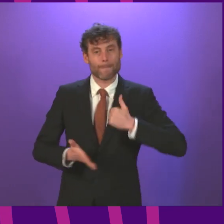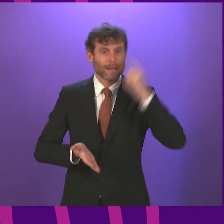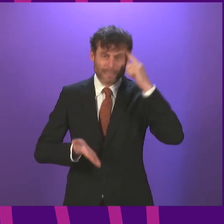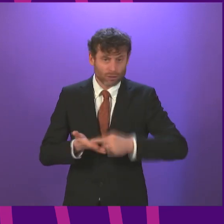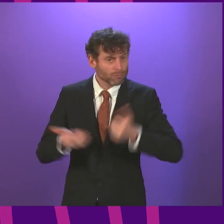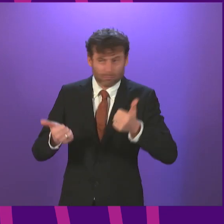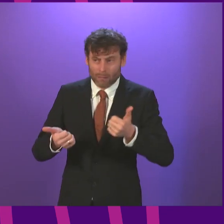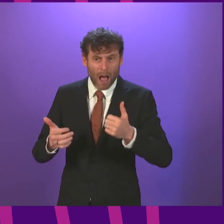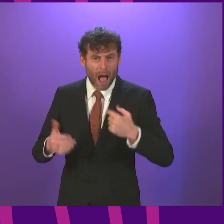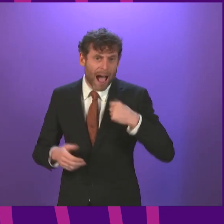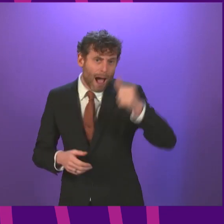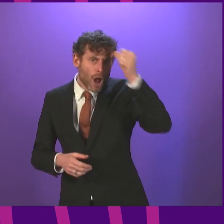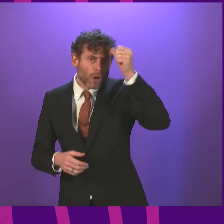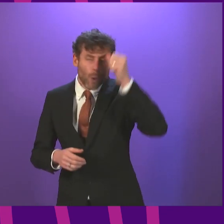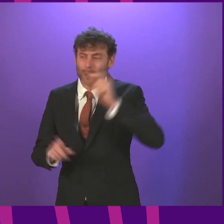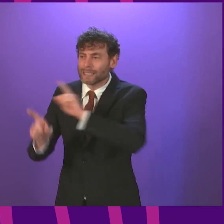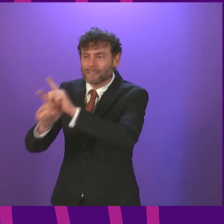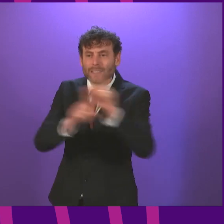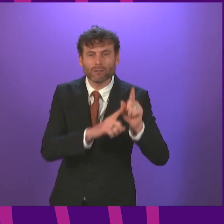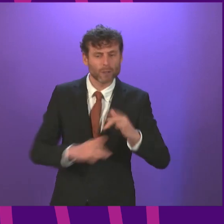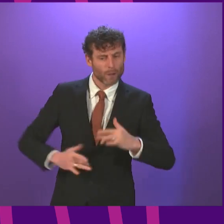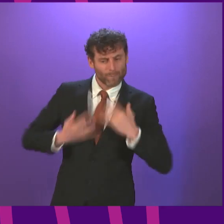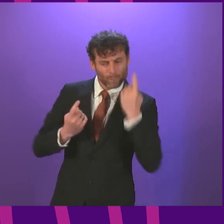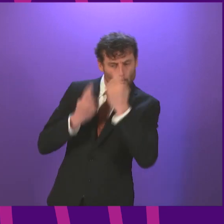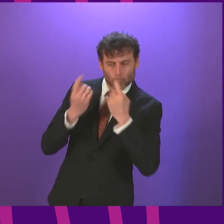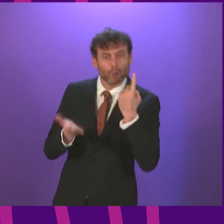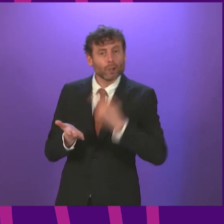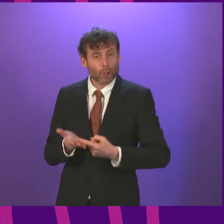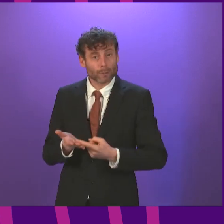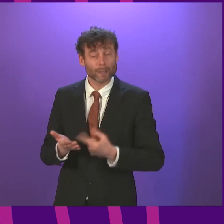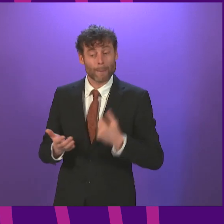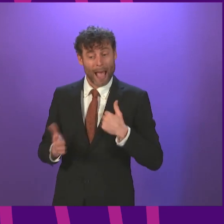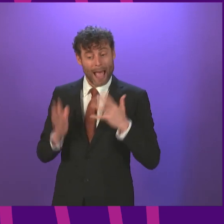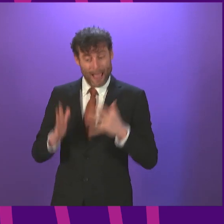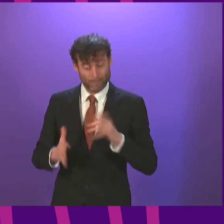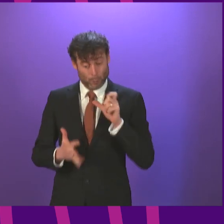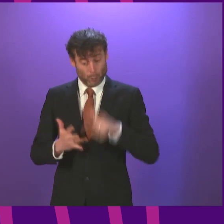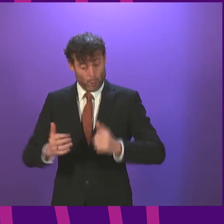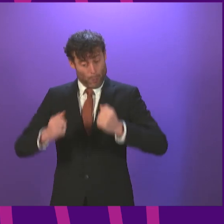that we have and weighing up the right things. It is undeniably the case that the Government